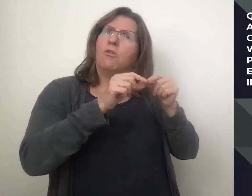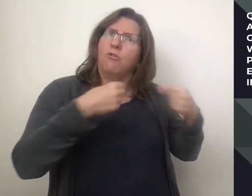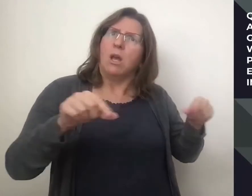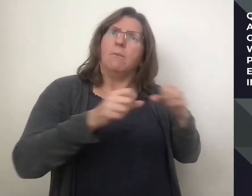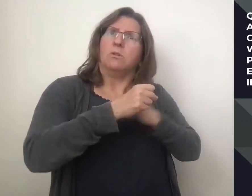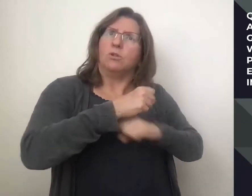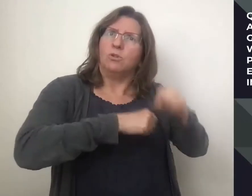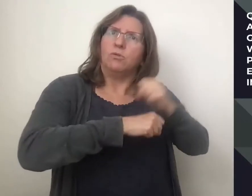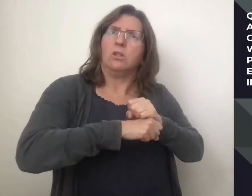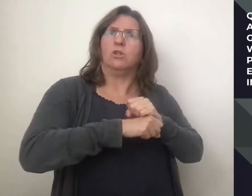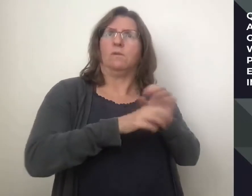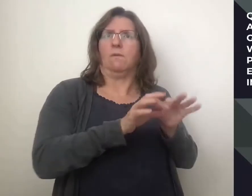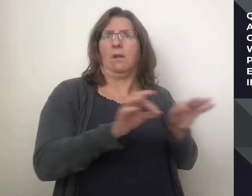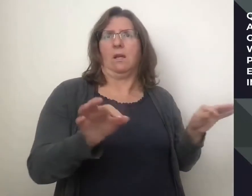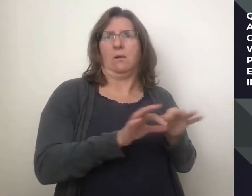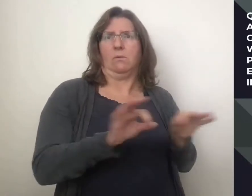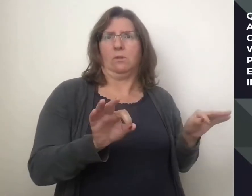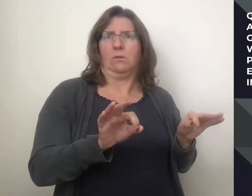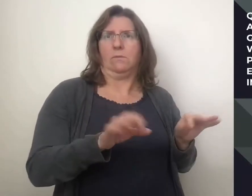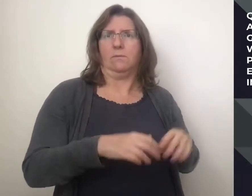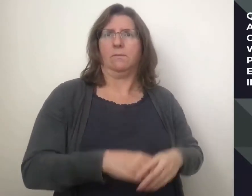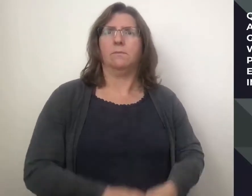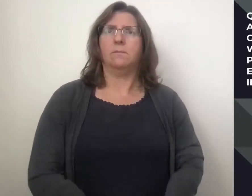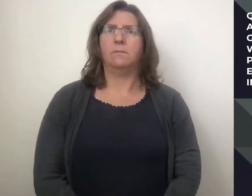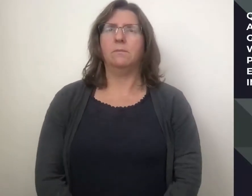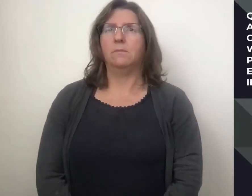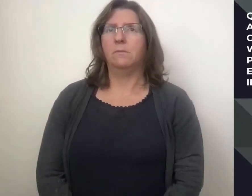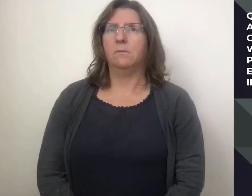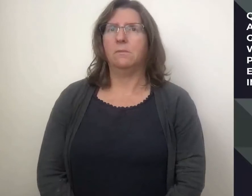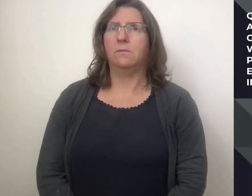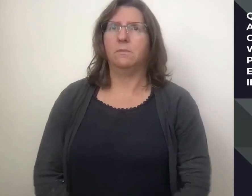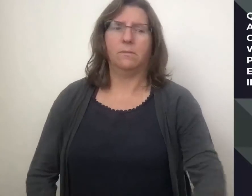The deaf child’s brain has no exposure to the grammar and structure of a language.